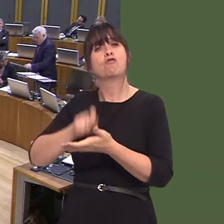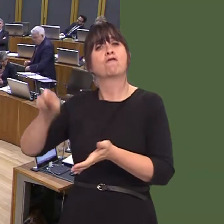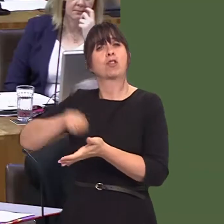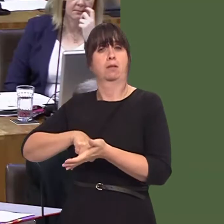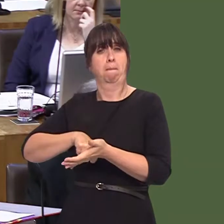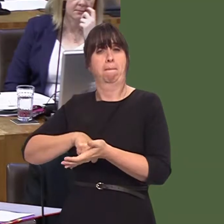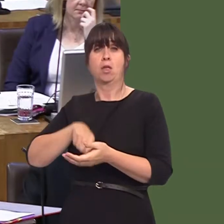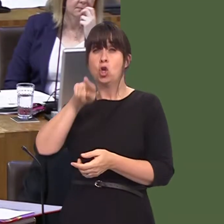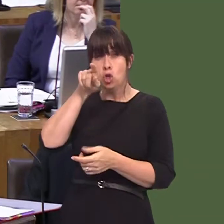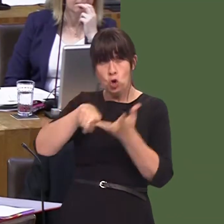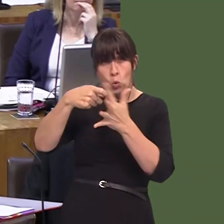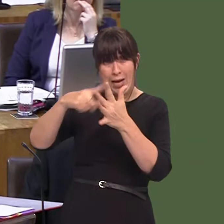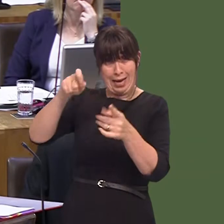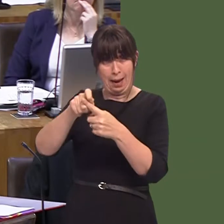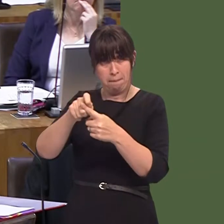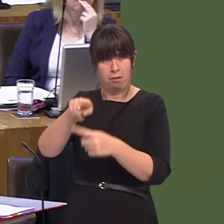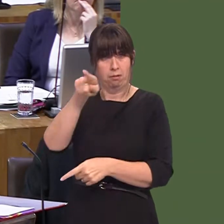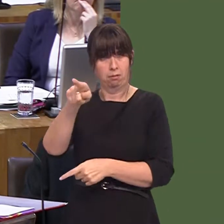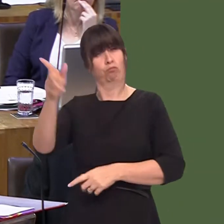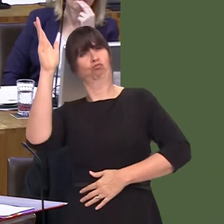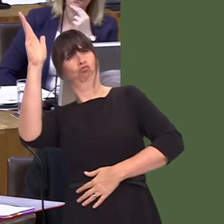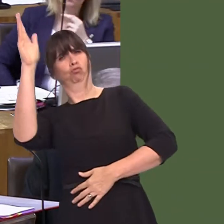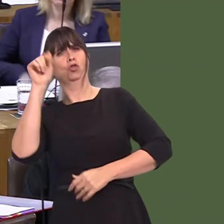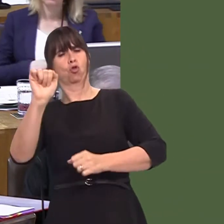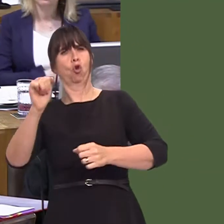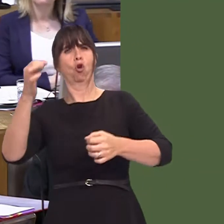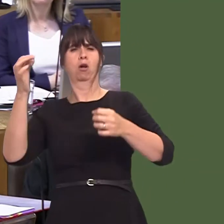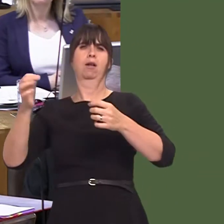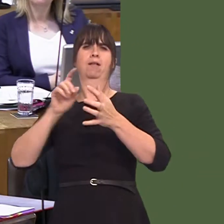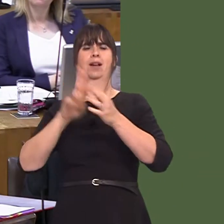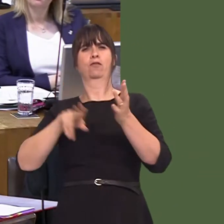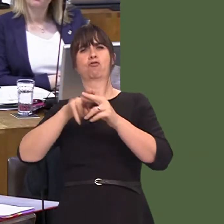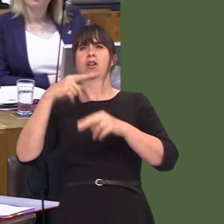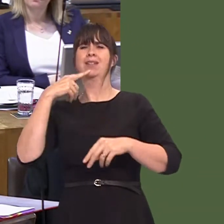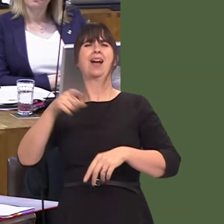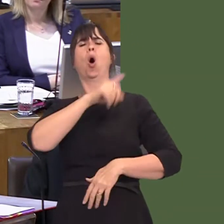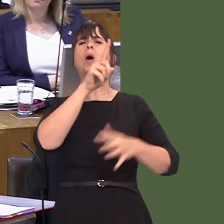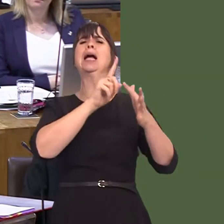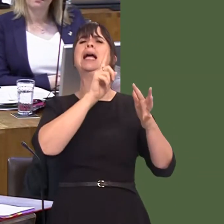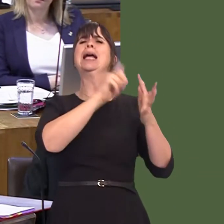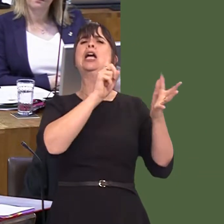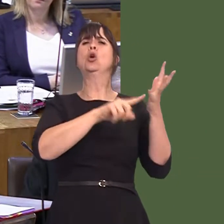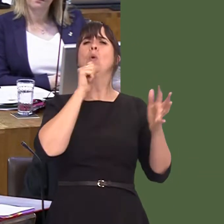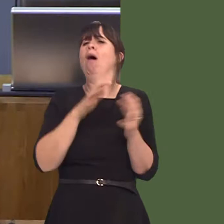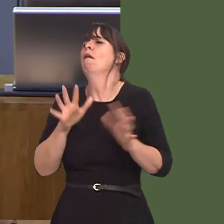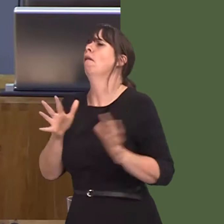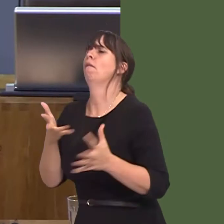We were told by his party and his party leader that the EU would strike a deal quickly because the EU were afraid of the UK; it was untrue.